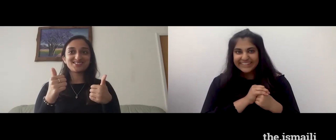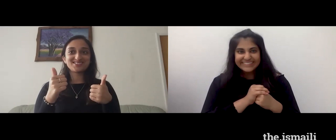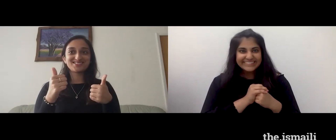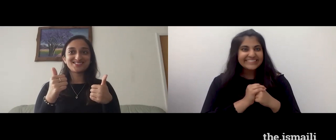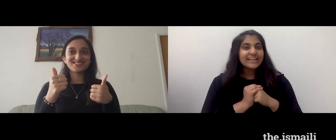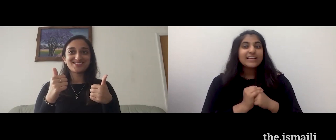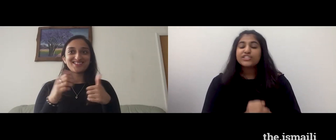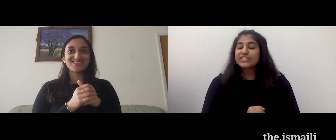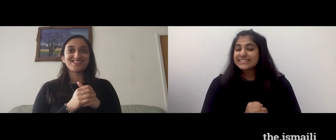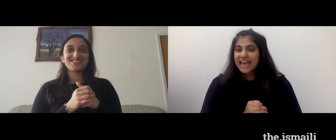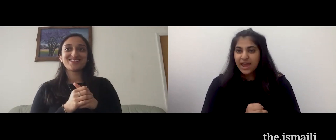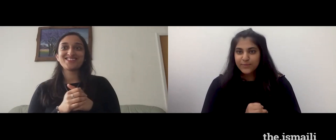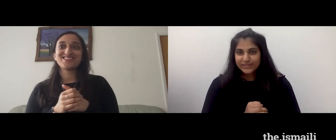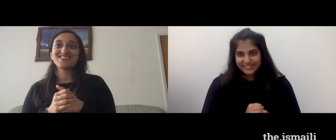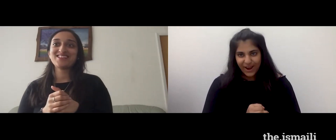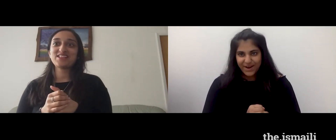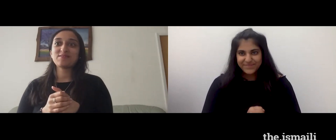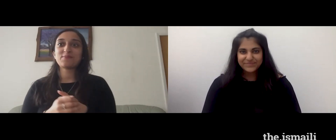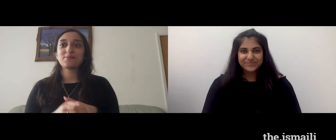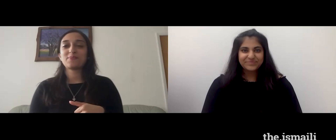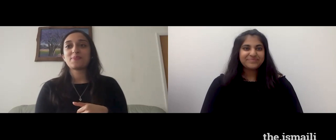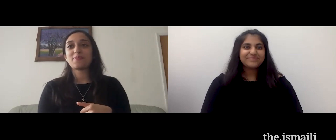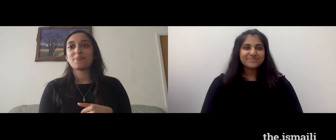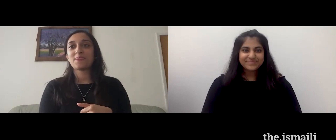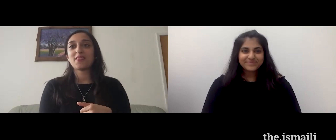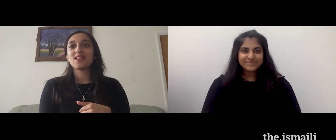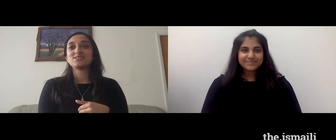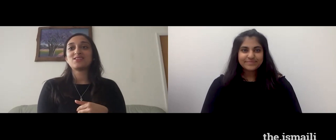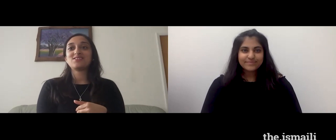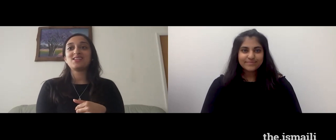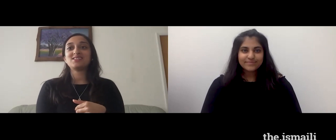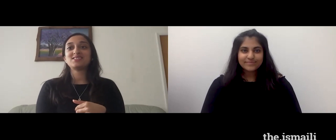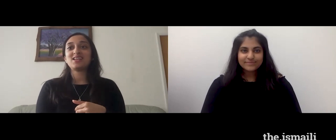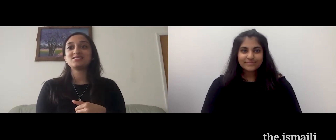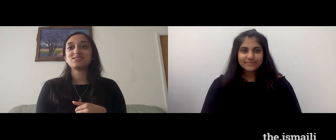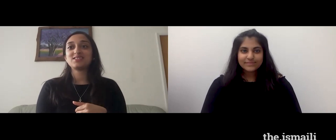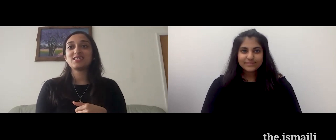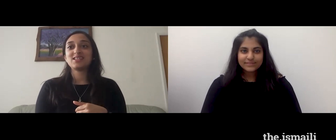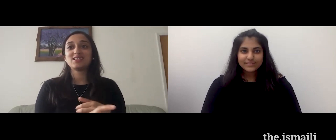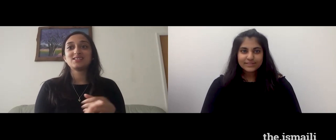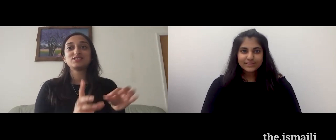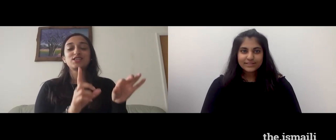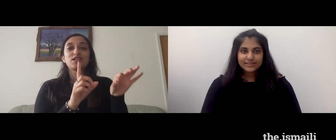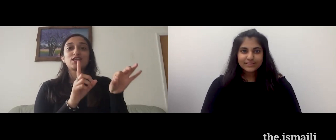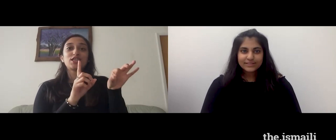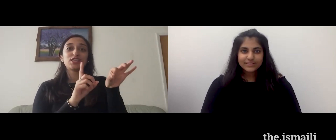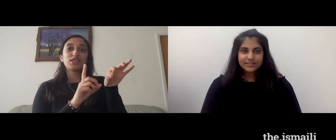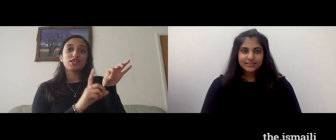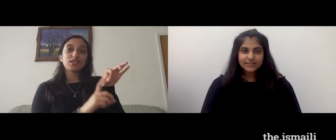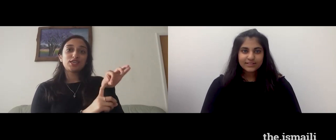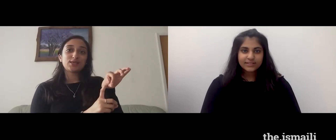Perfect, there’s just 10 more to go. So, the next letter is “Q”.